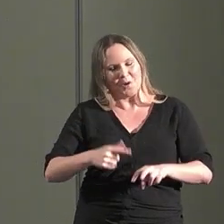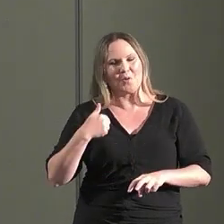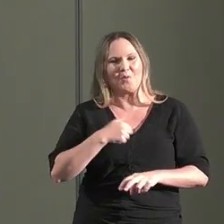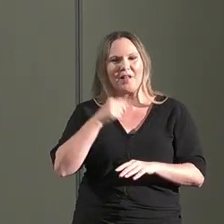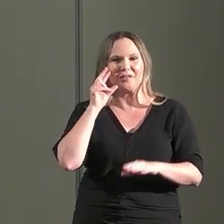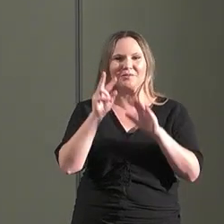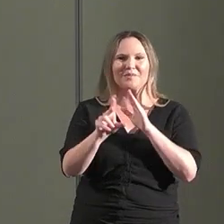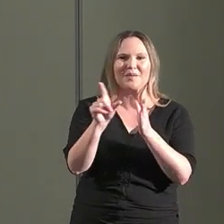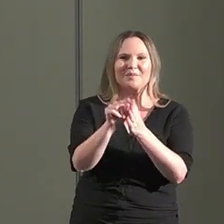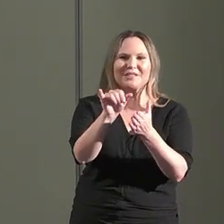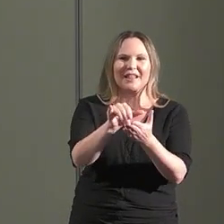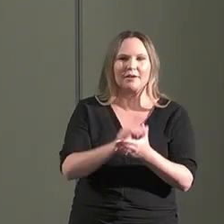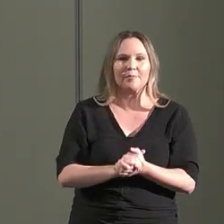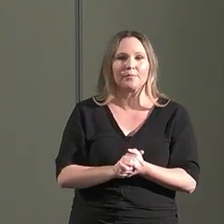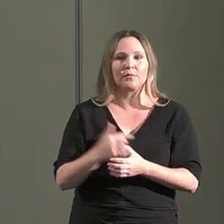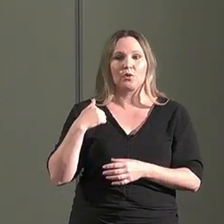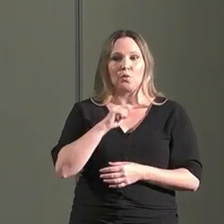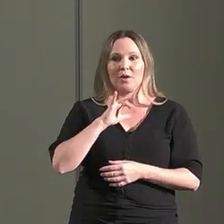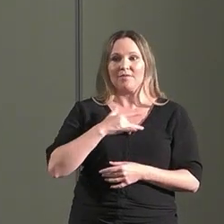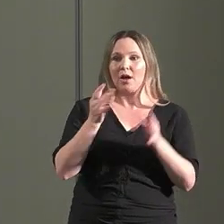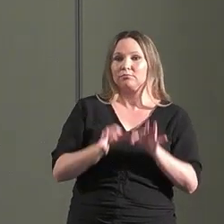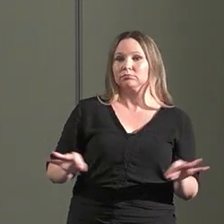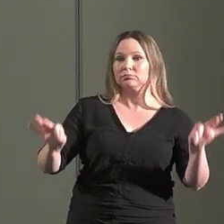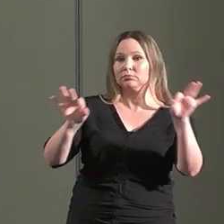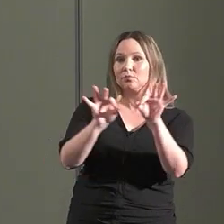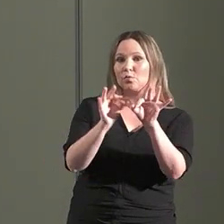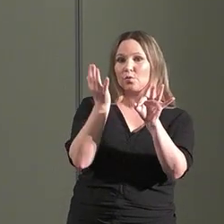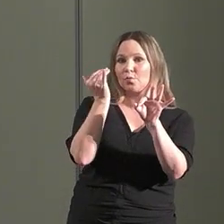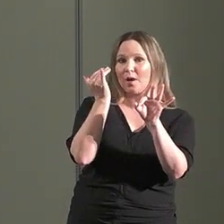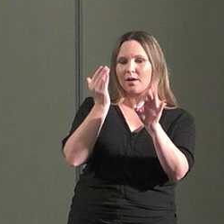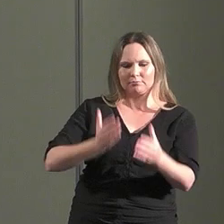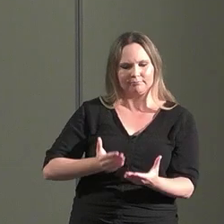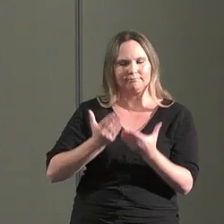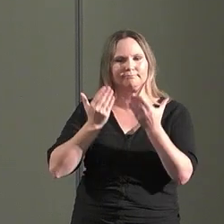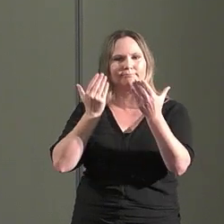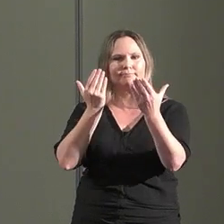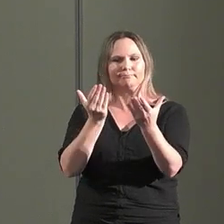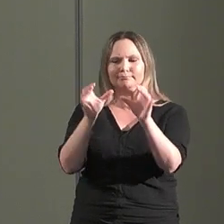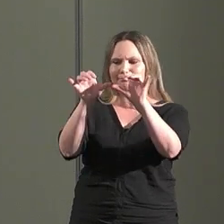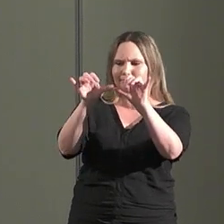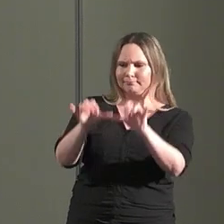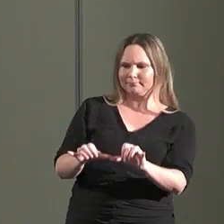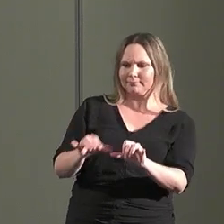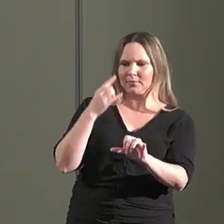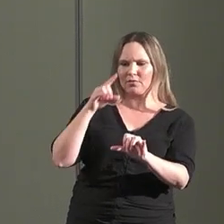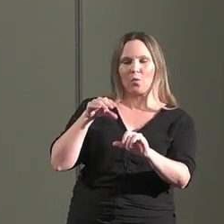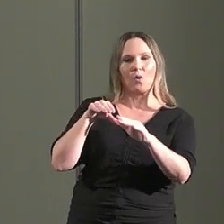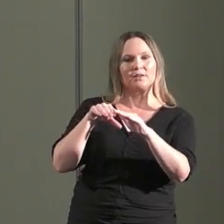It is important to provide a measure of accessibility.